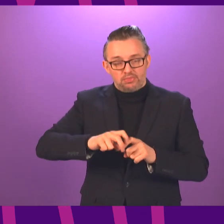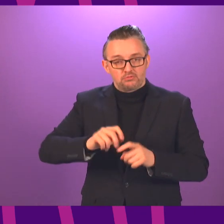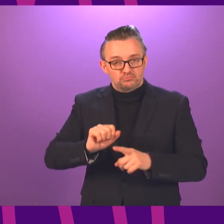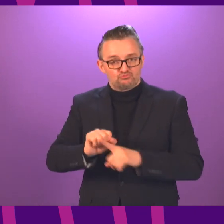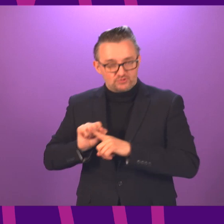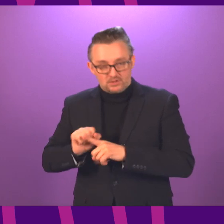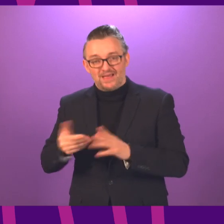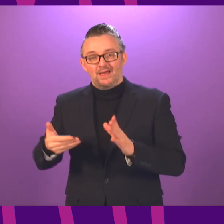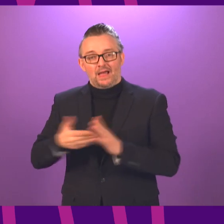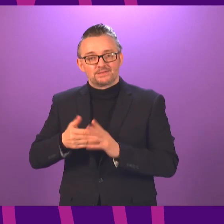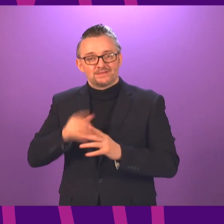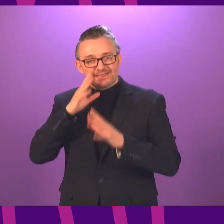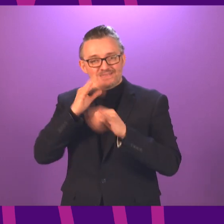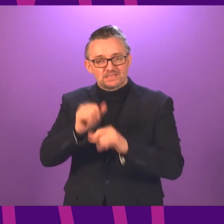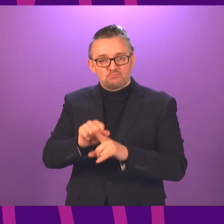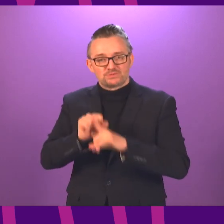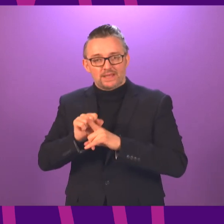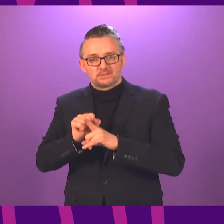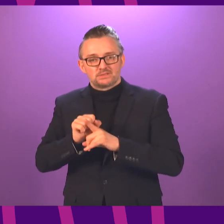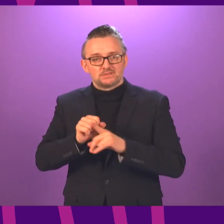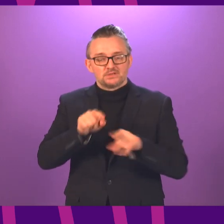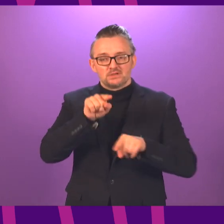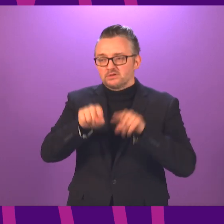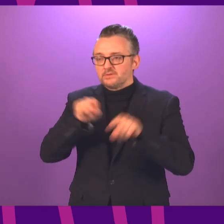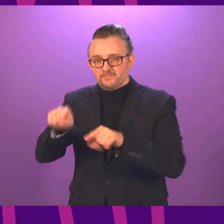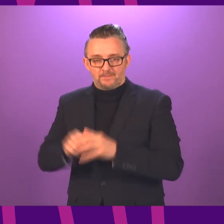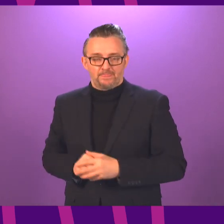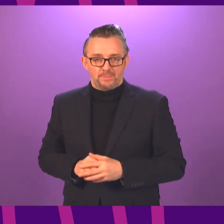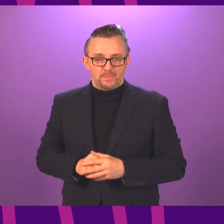system, both of which will help us to ease restrictions safely.